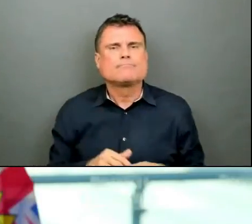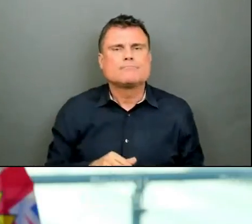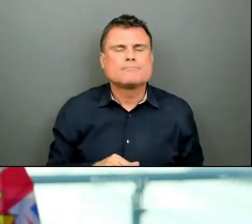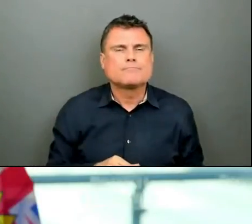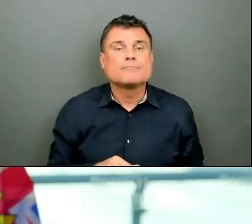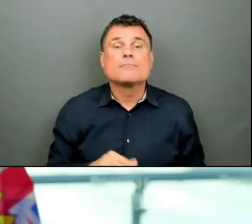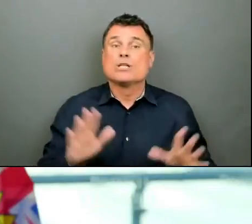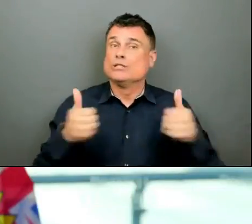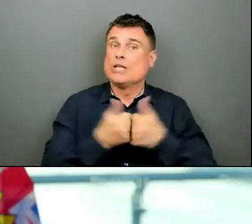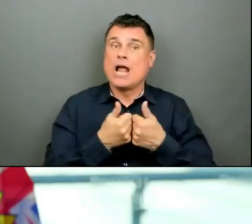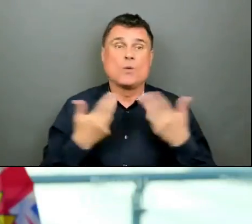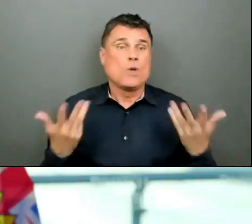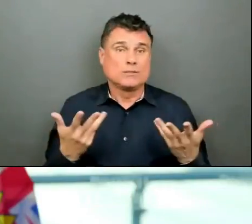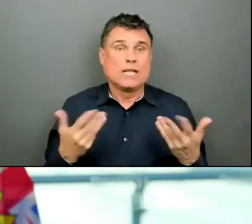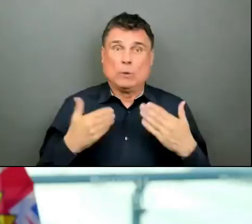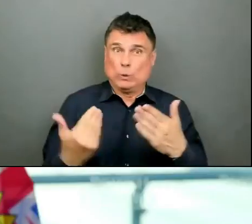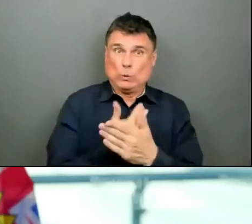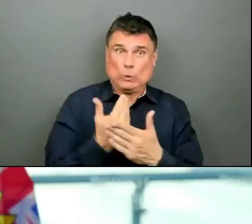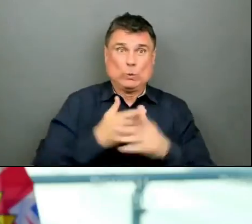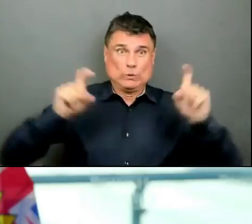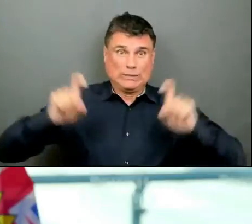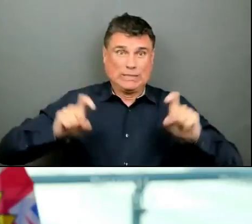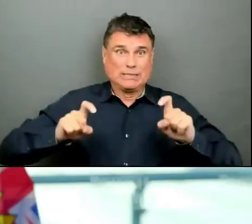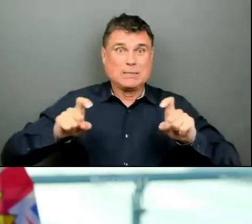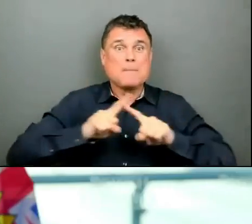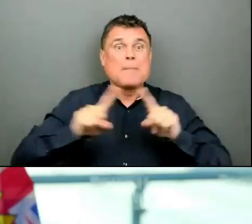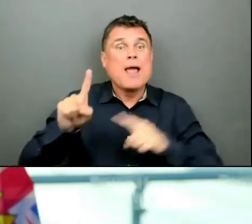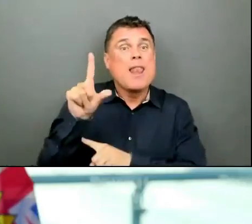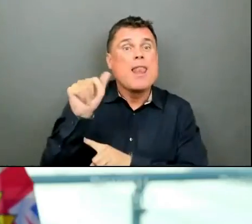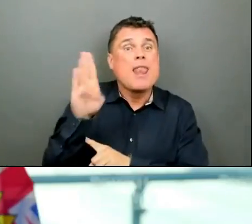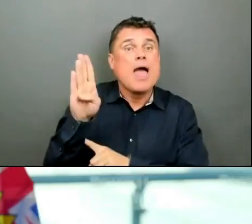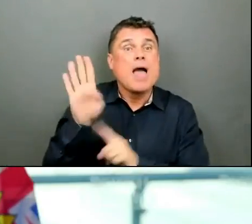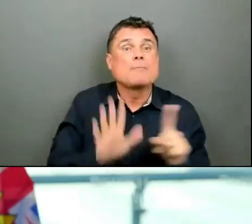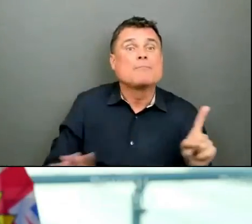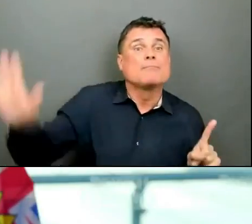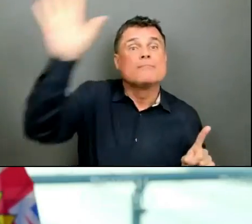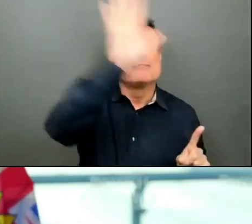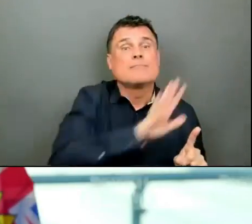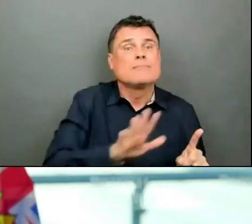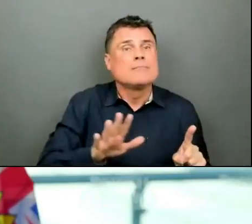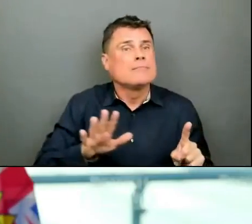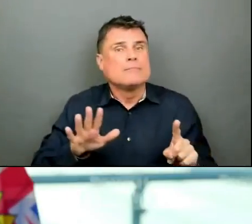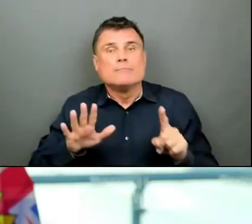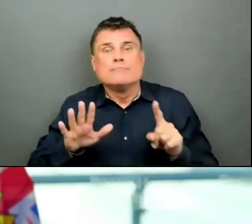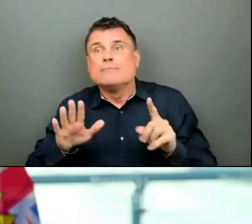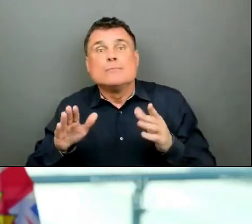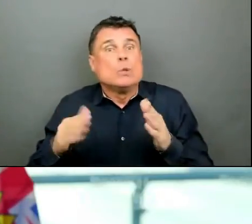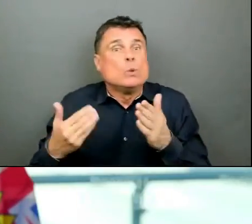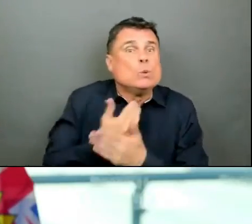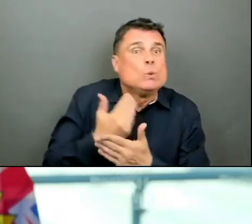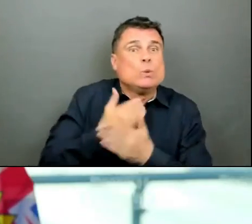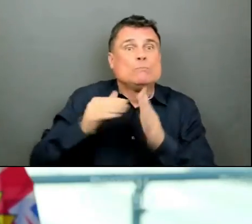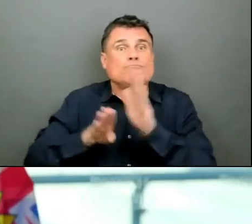We had new tests, different tests developed by different labs in different areas of the province targeted at different populations.